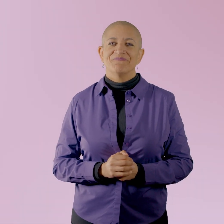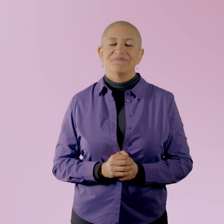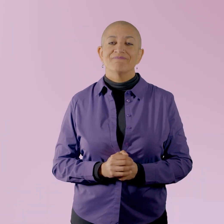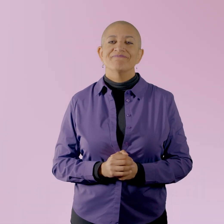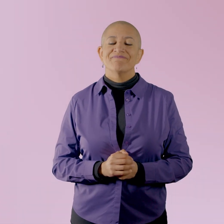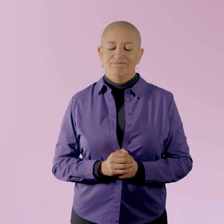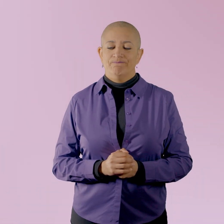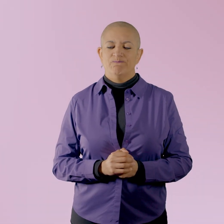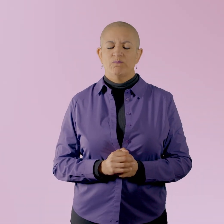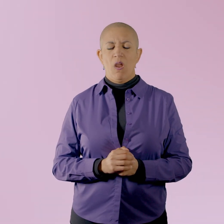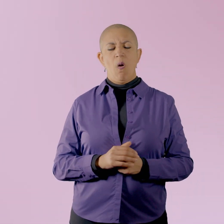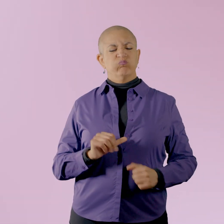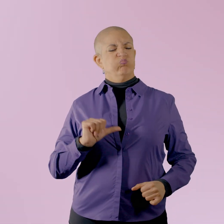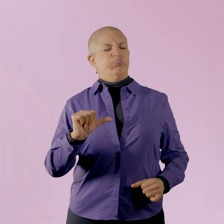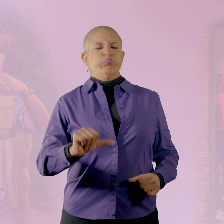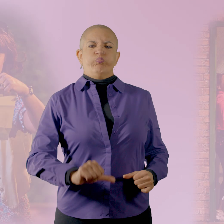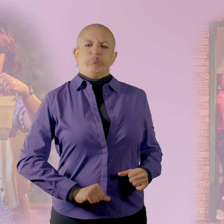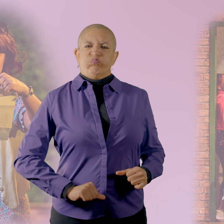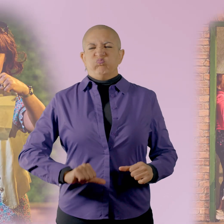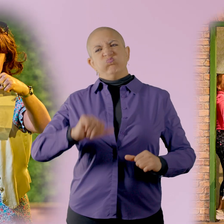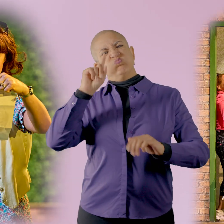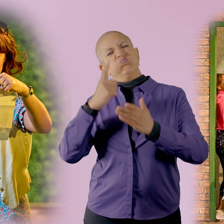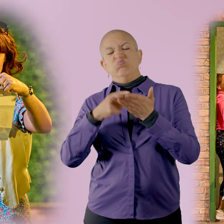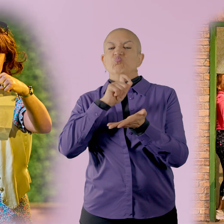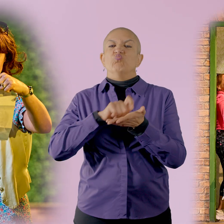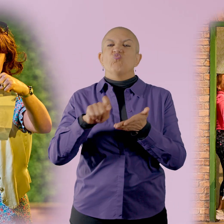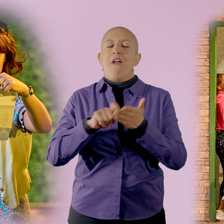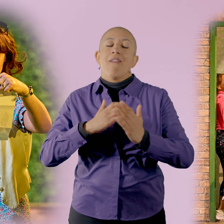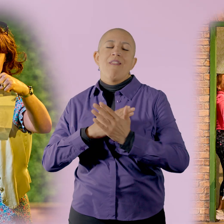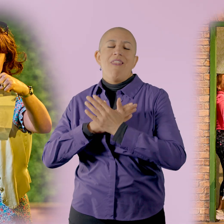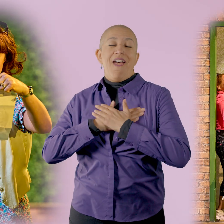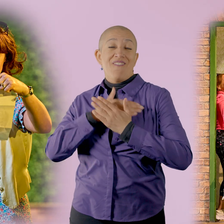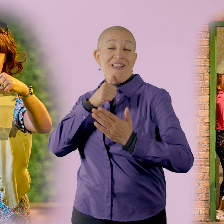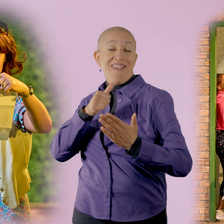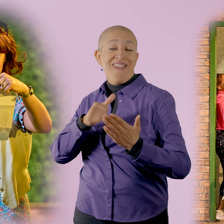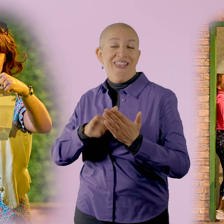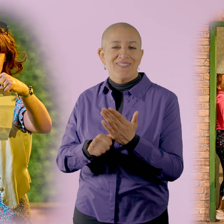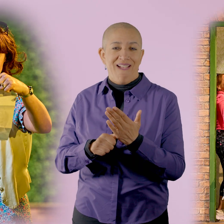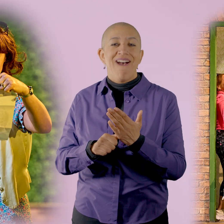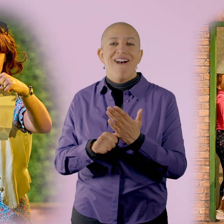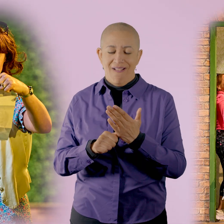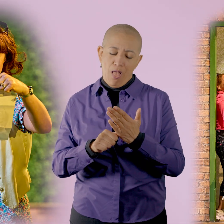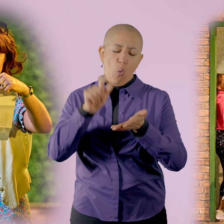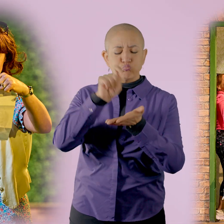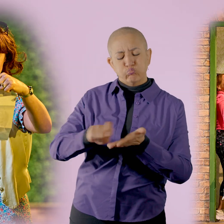Falstaff sends identical love letters to both women.